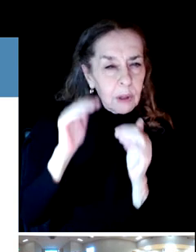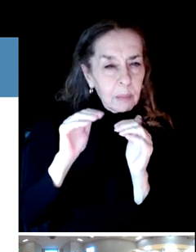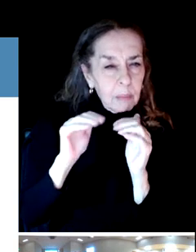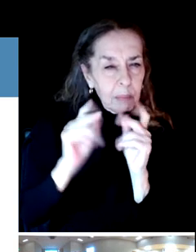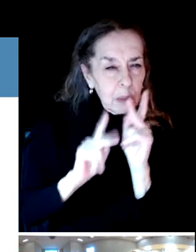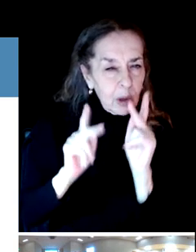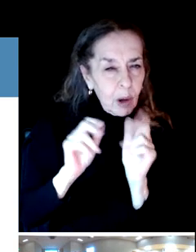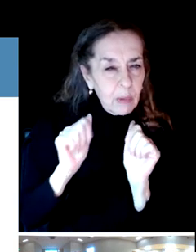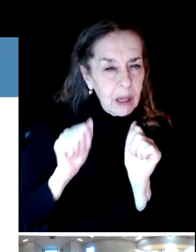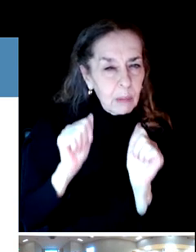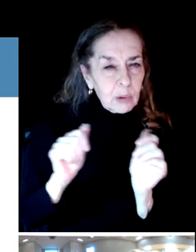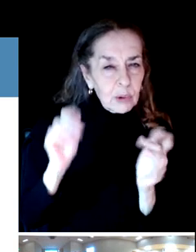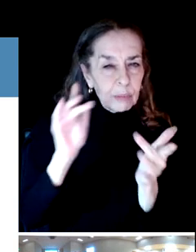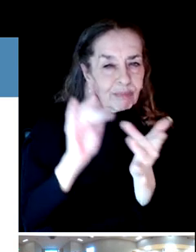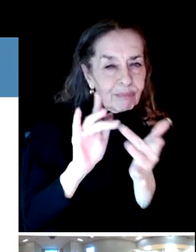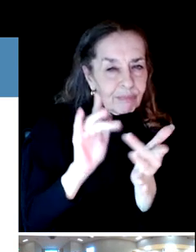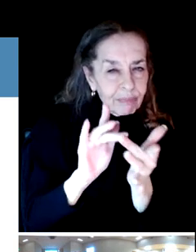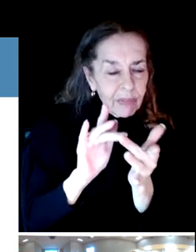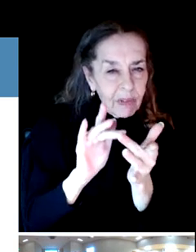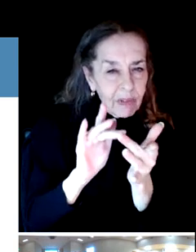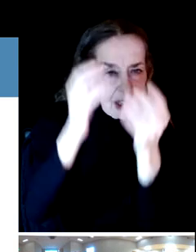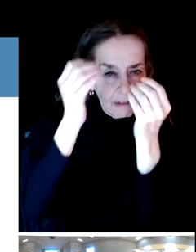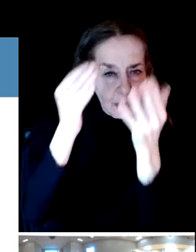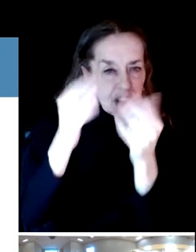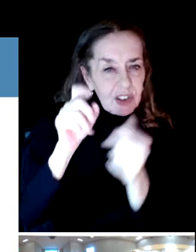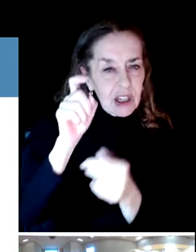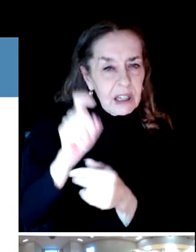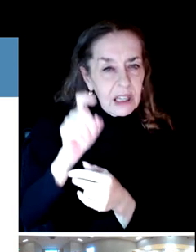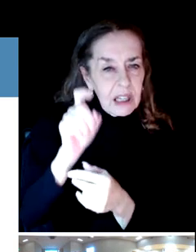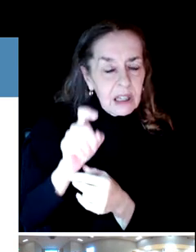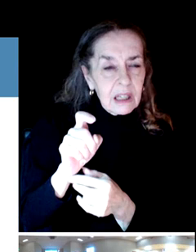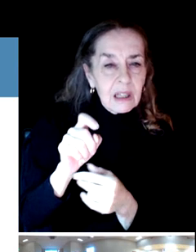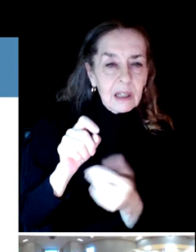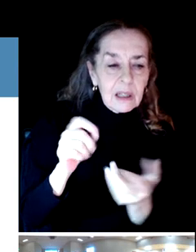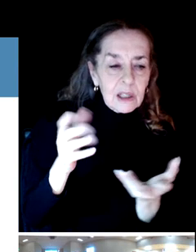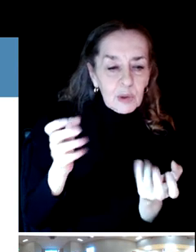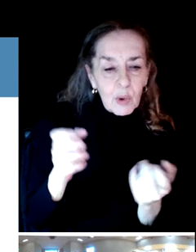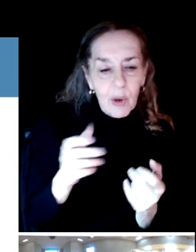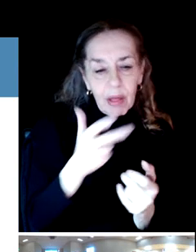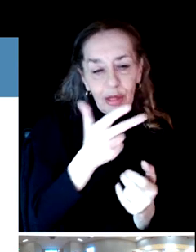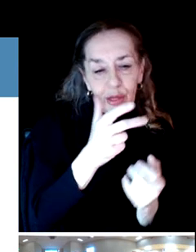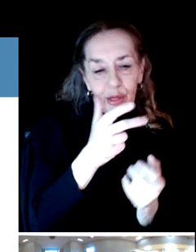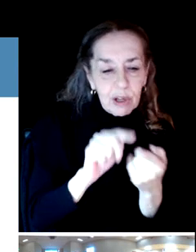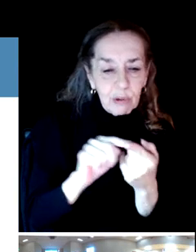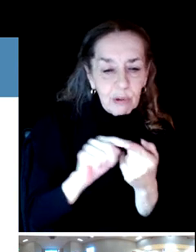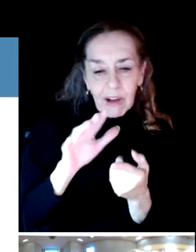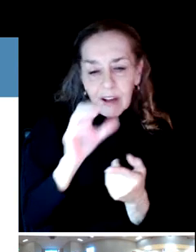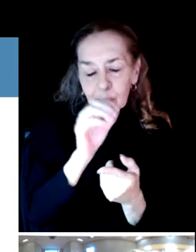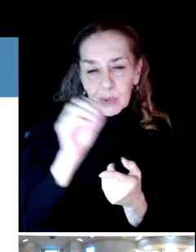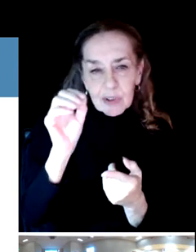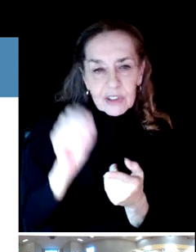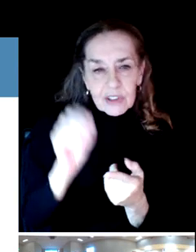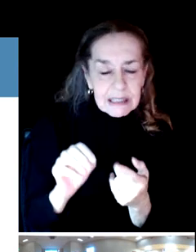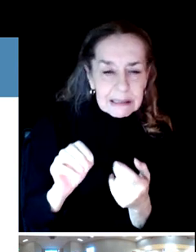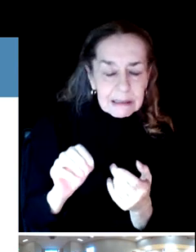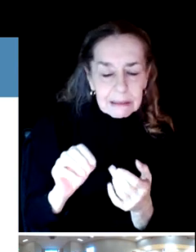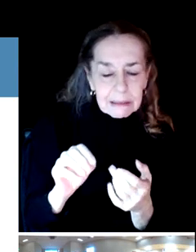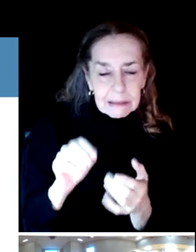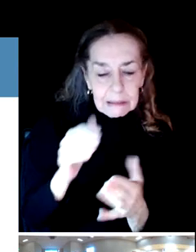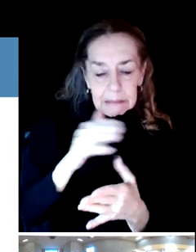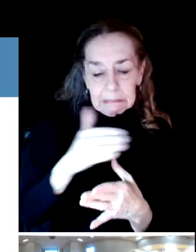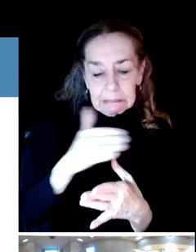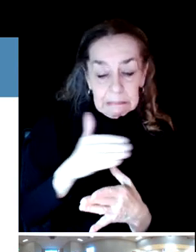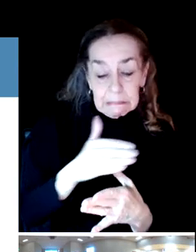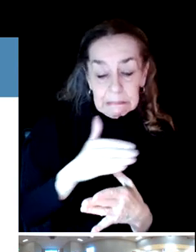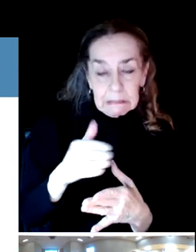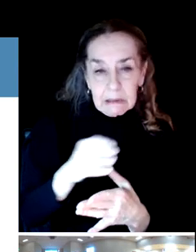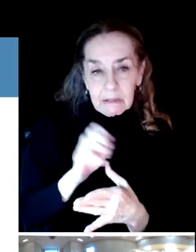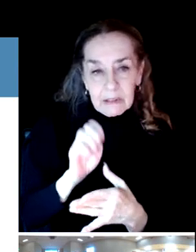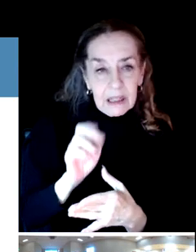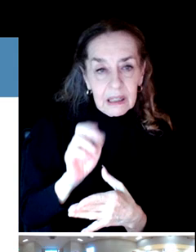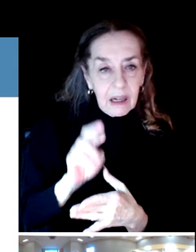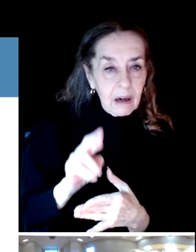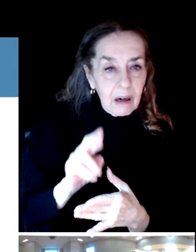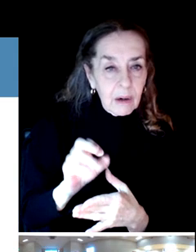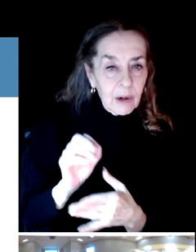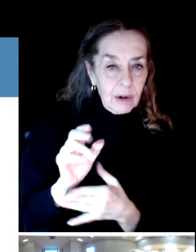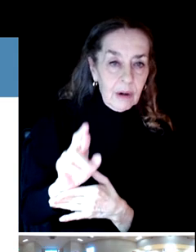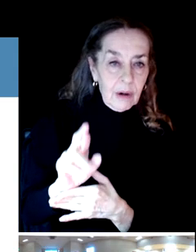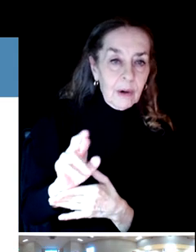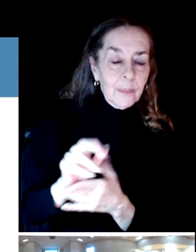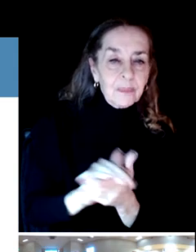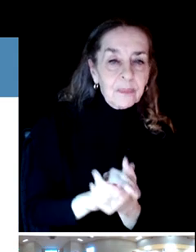within 3 or 5% margin of error that what they are seeing from our planning is correct.